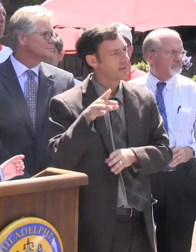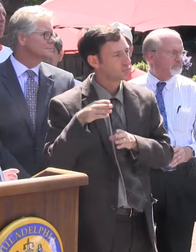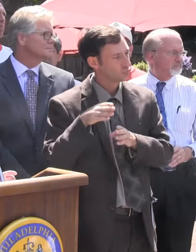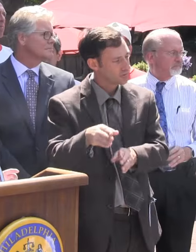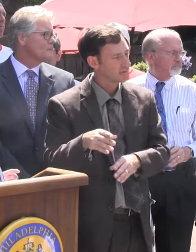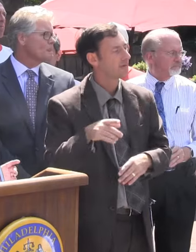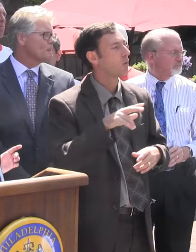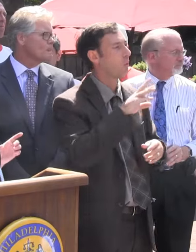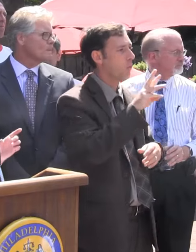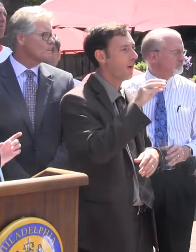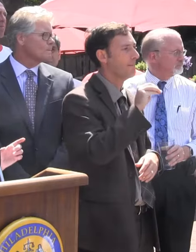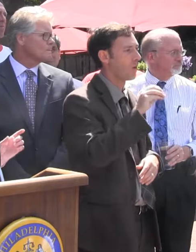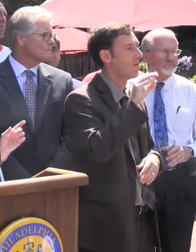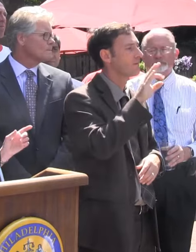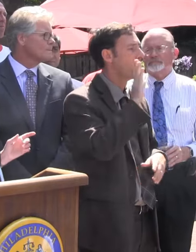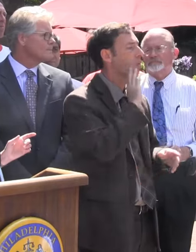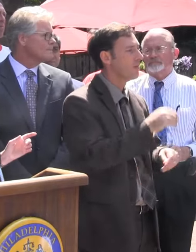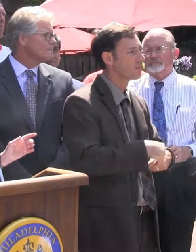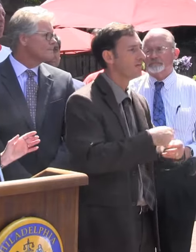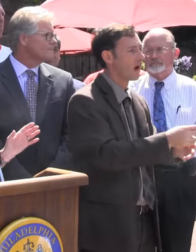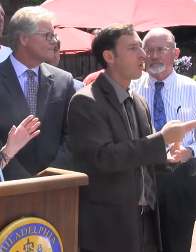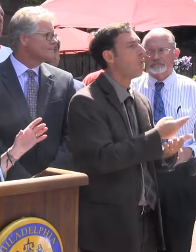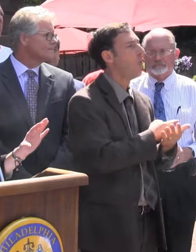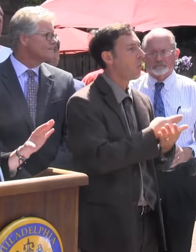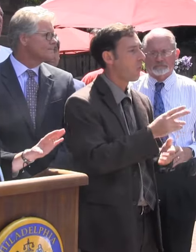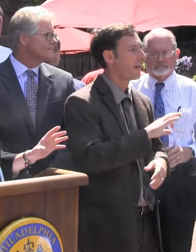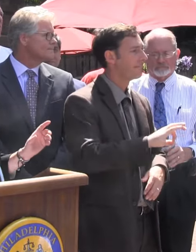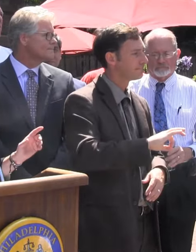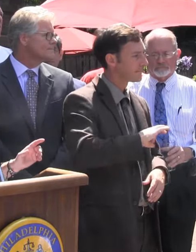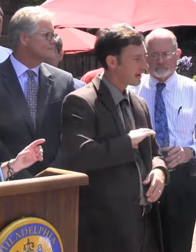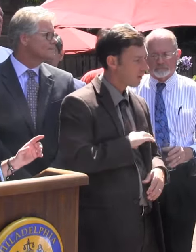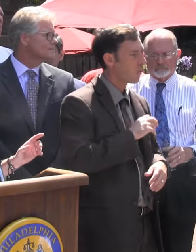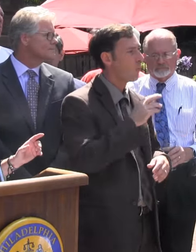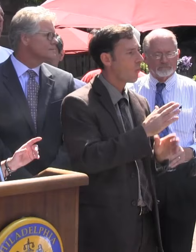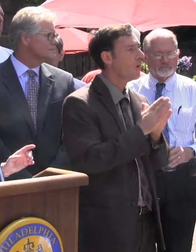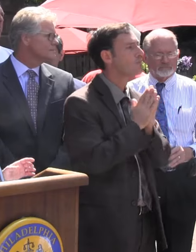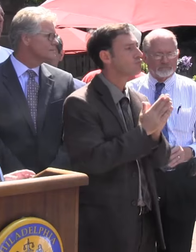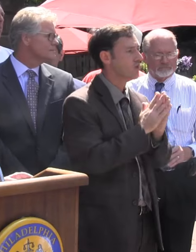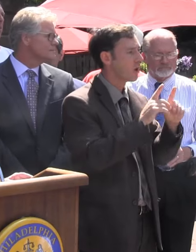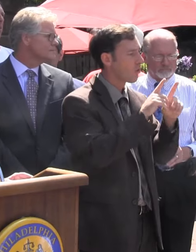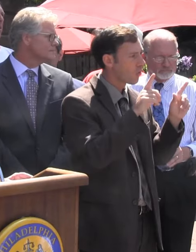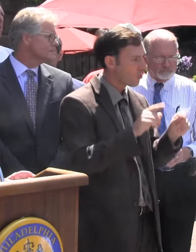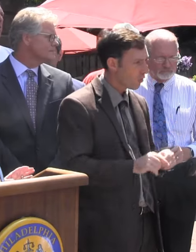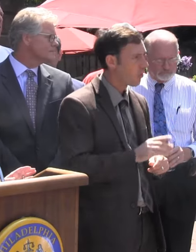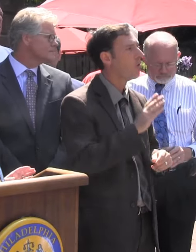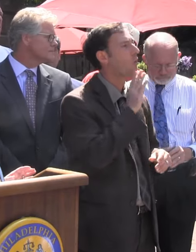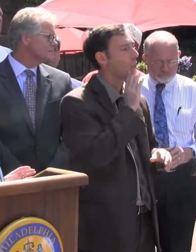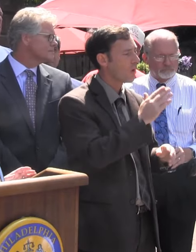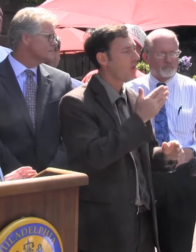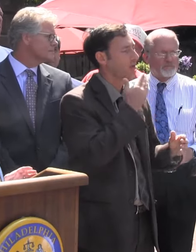of Families will provide holy medals, and/or prayer cards that will serve as a remembrance